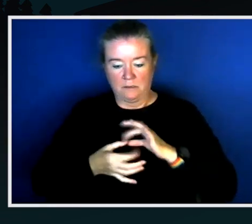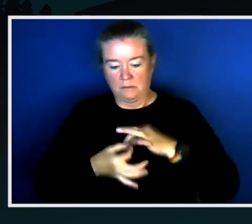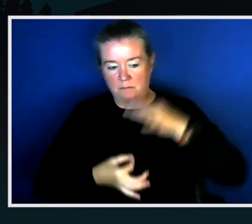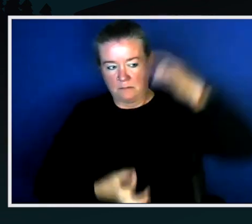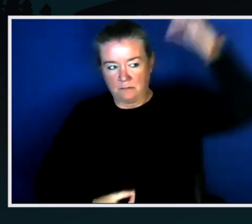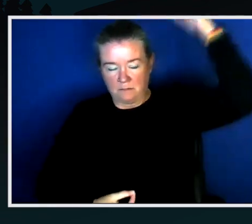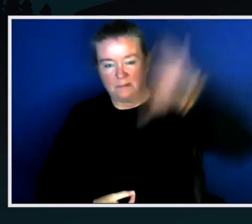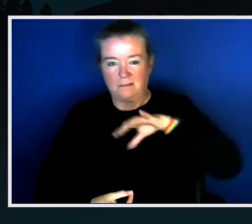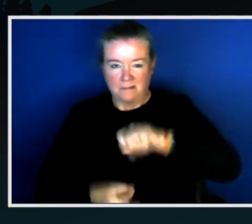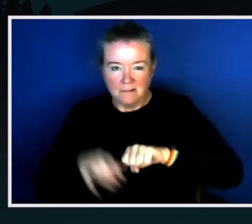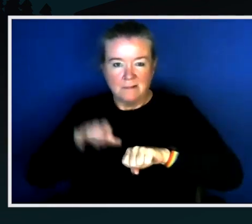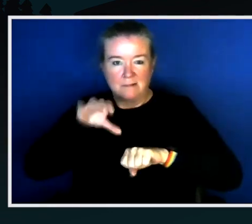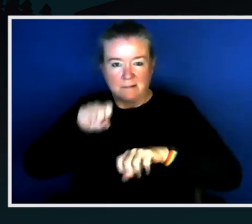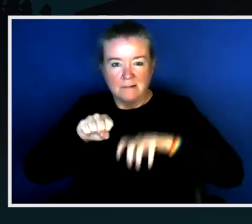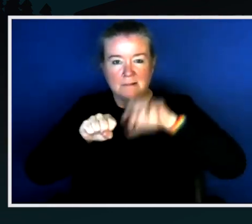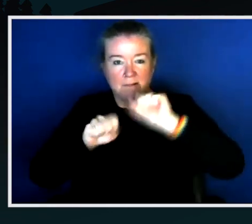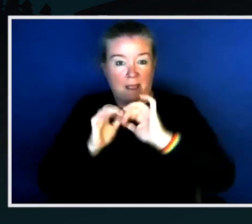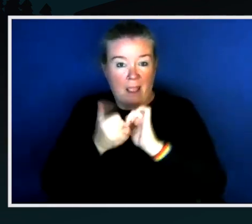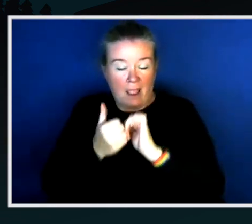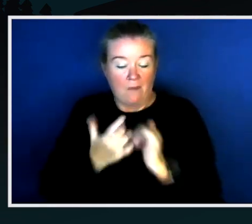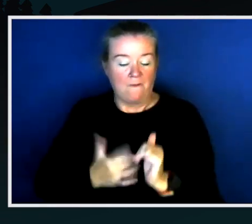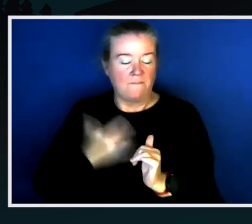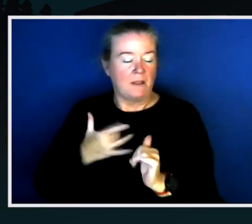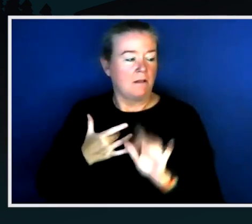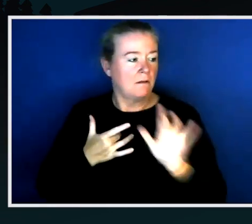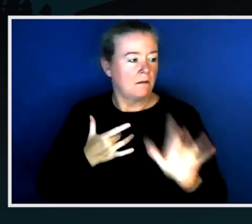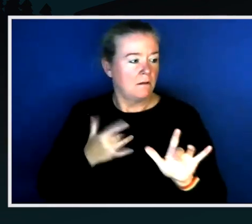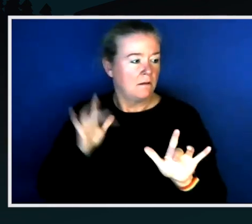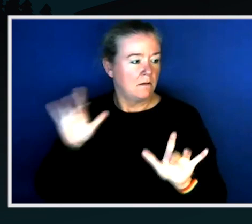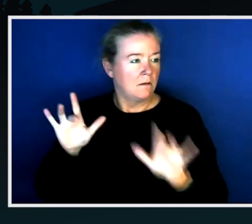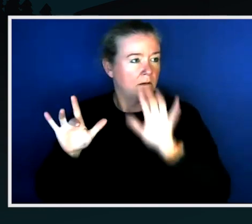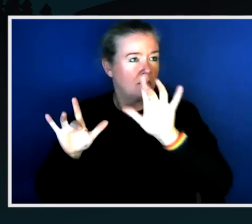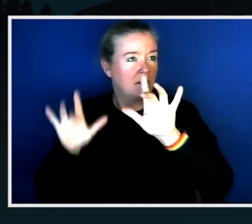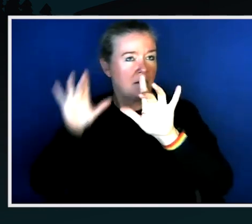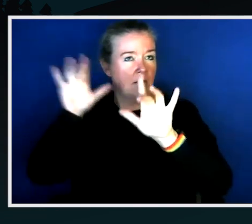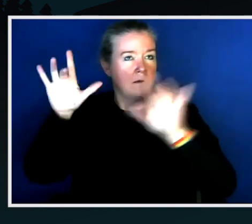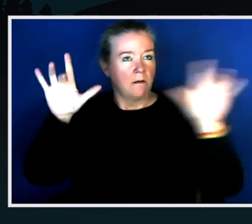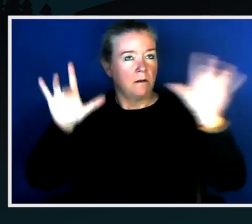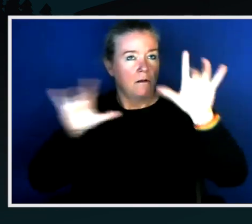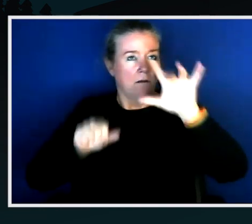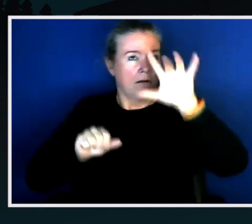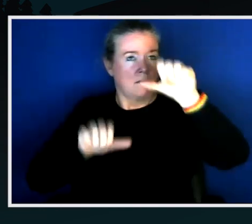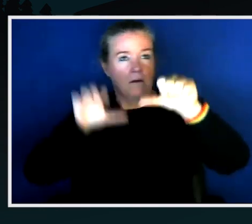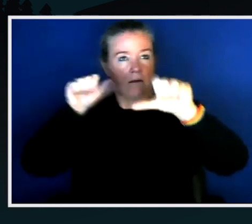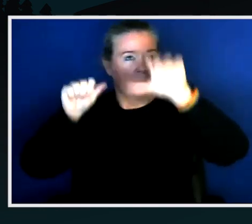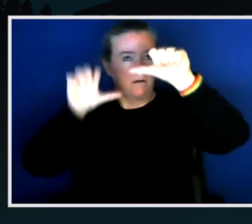They use their sense of touch to feel for handholds and footholds that are attached to the tower.